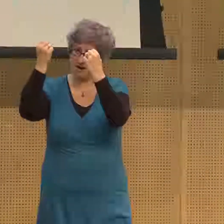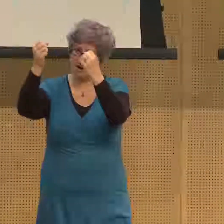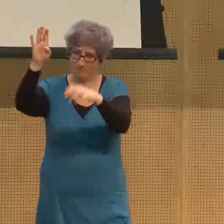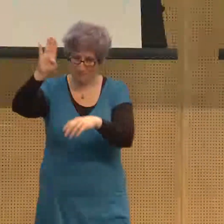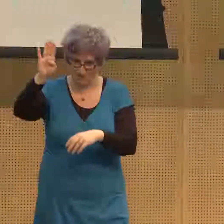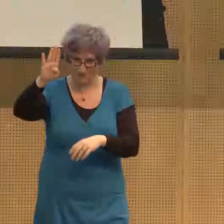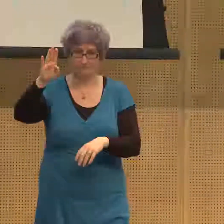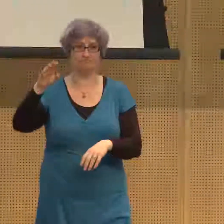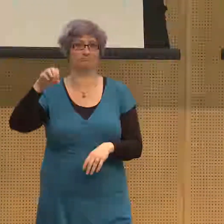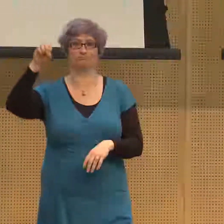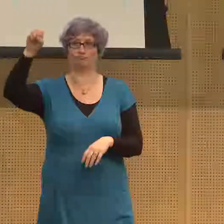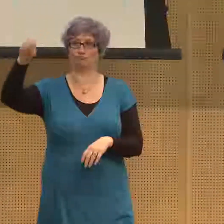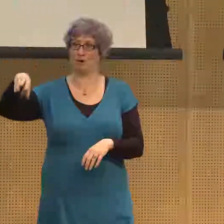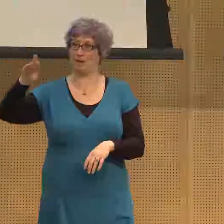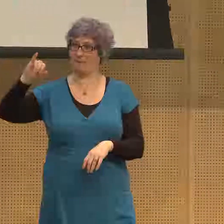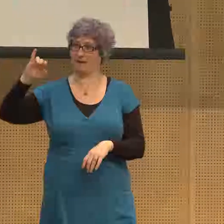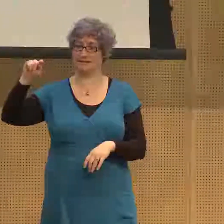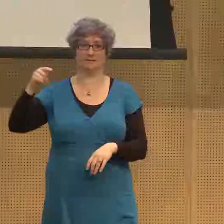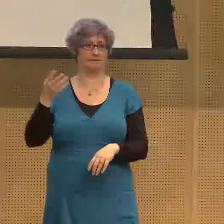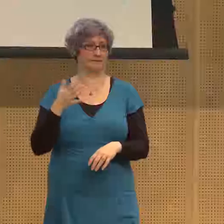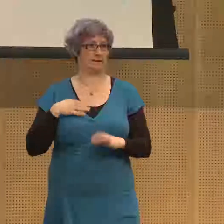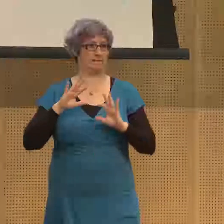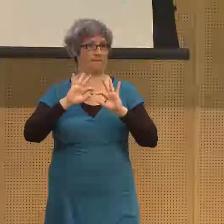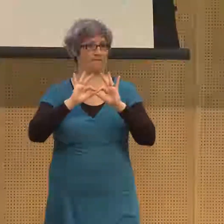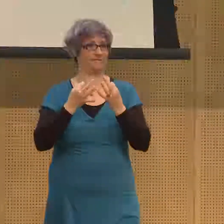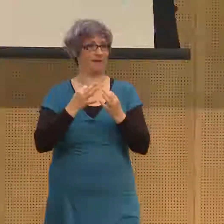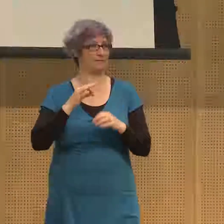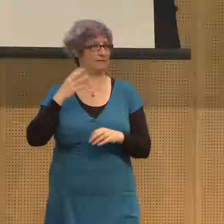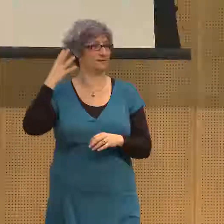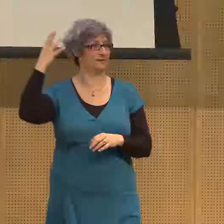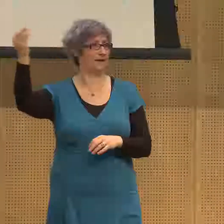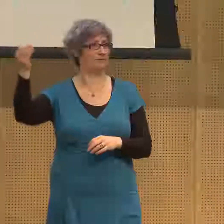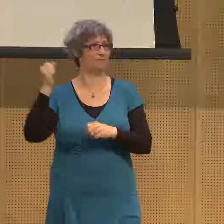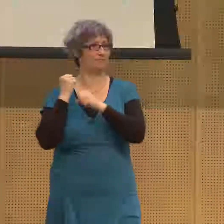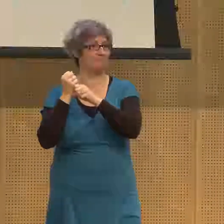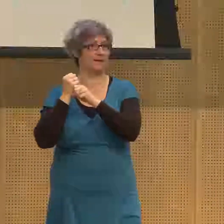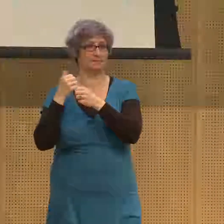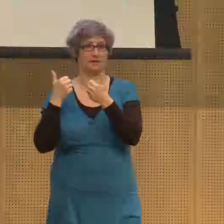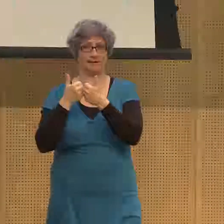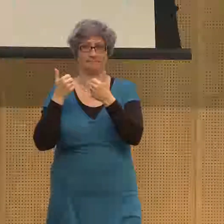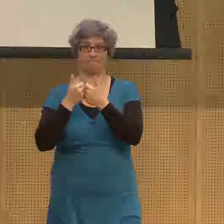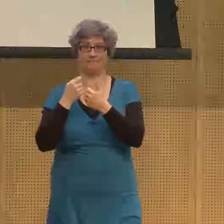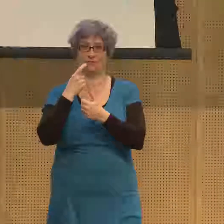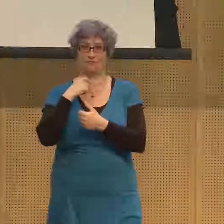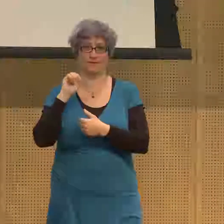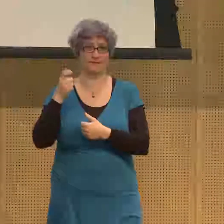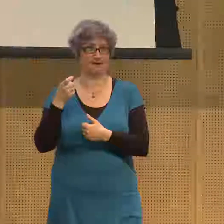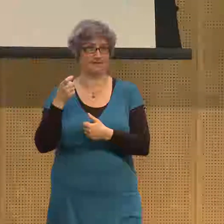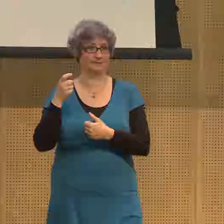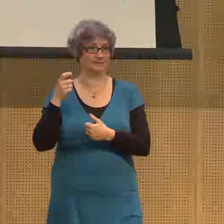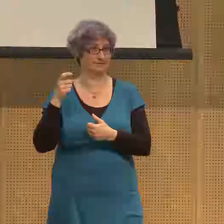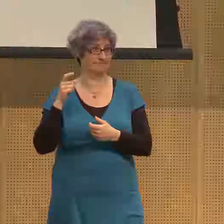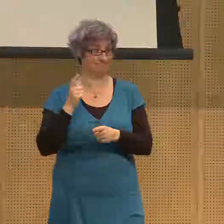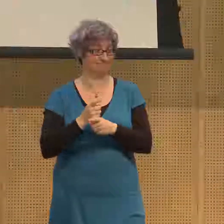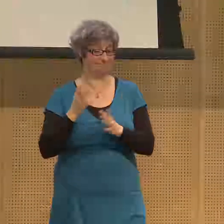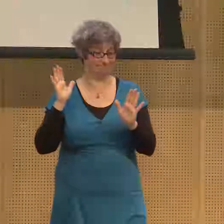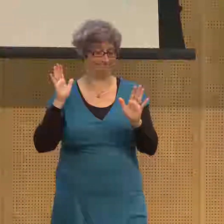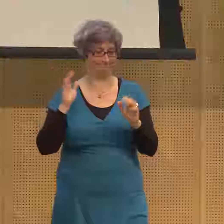My parents drove me from Philadelphia to Boston, dropped me off at MIT. My family went to a Red Sox game,